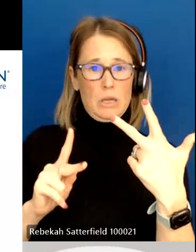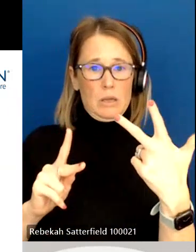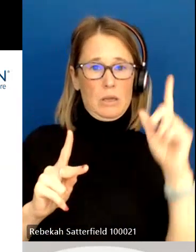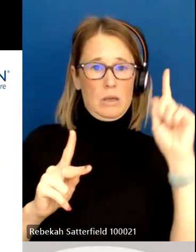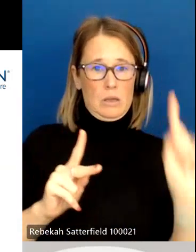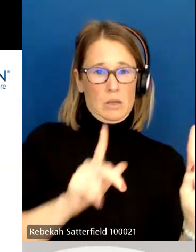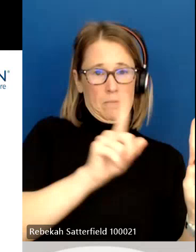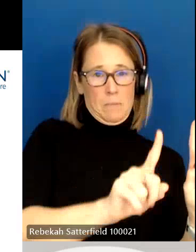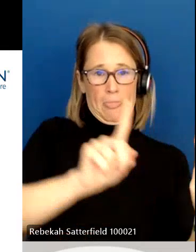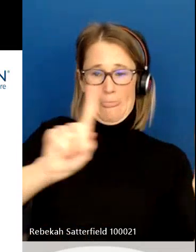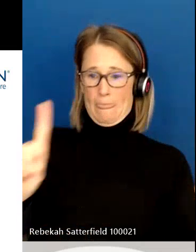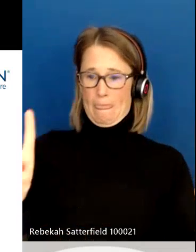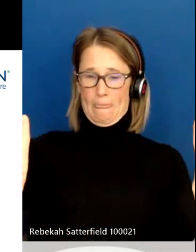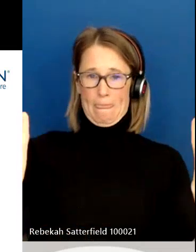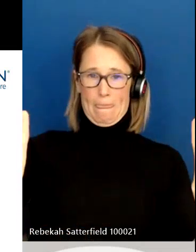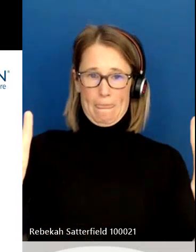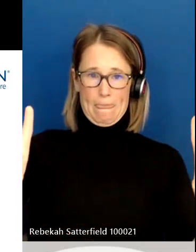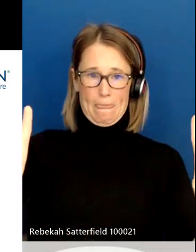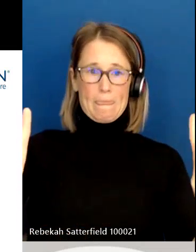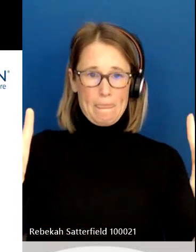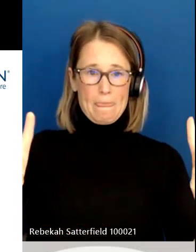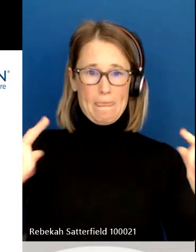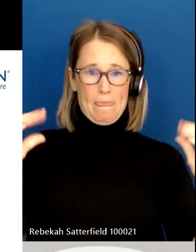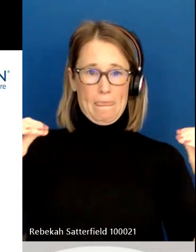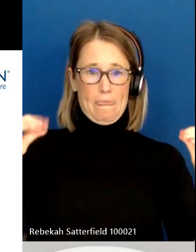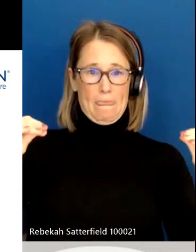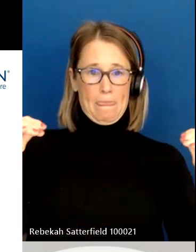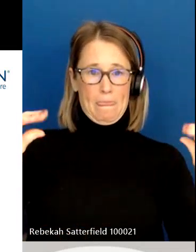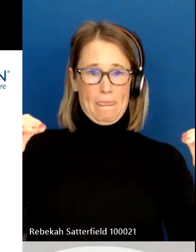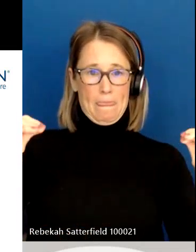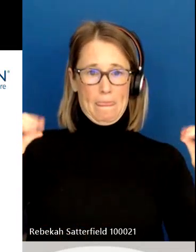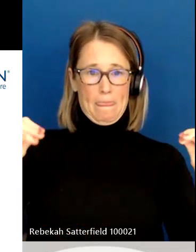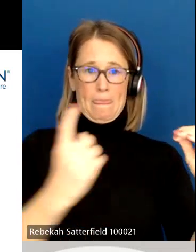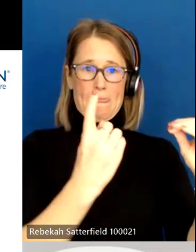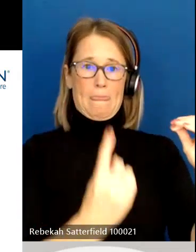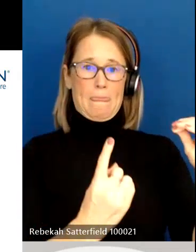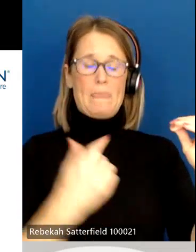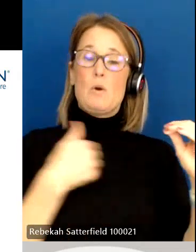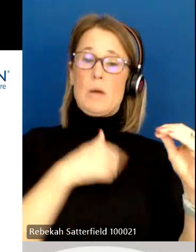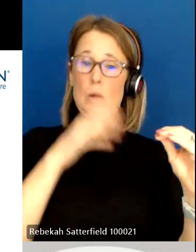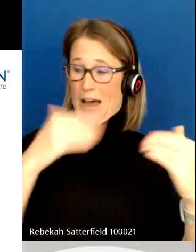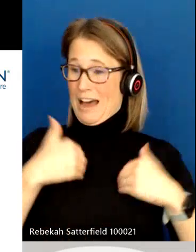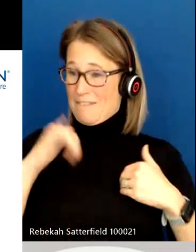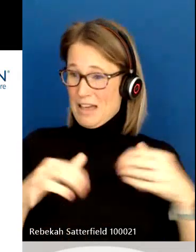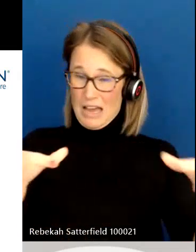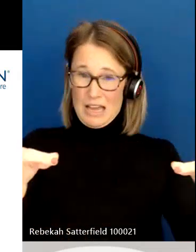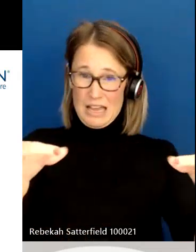you see in the picture here and we would put this magnet right on the metal door jam of the